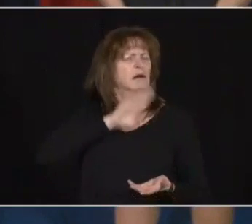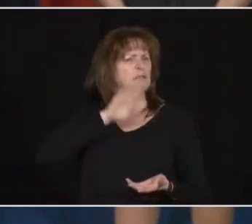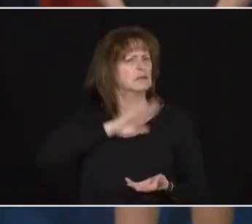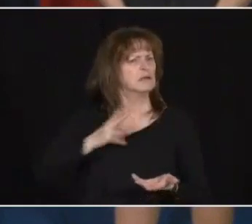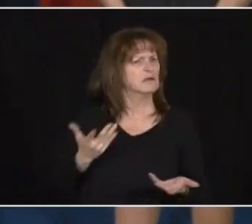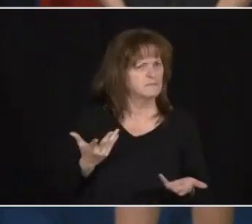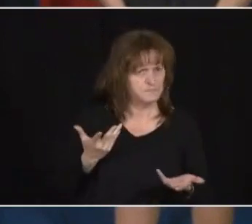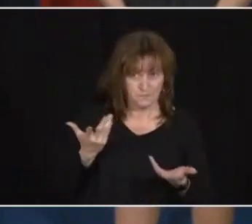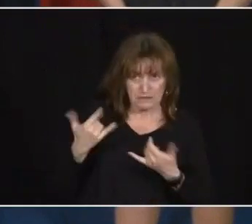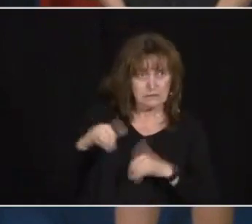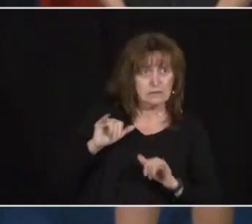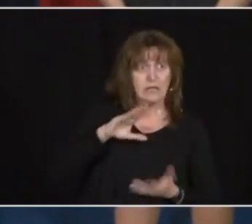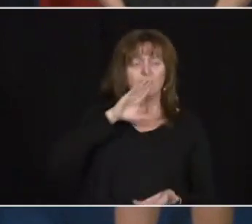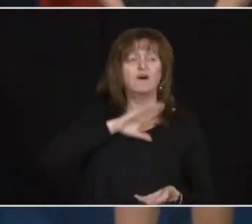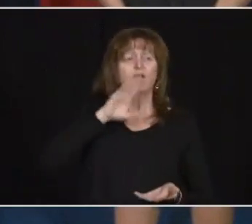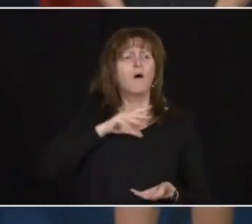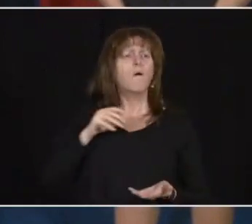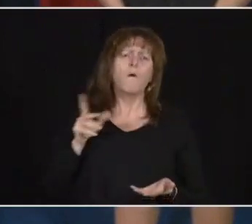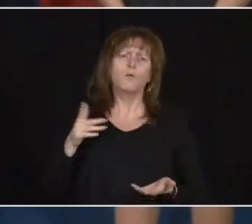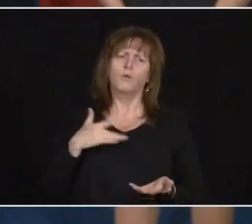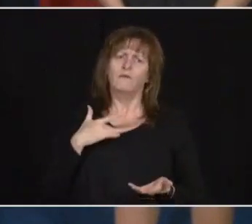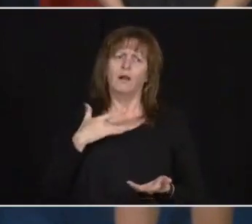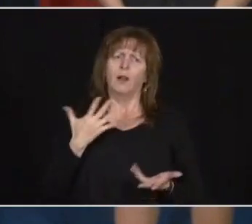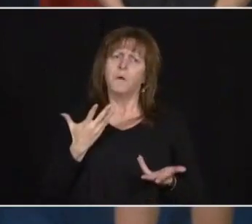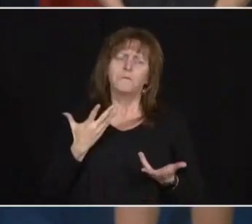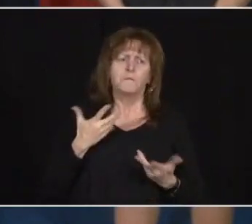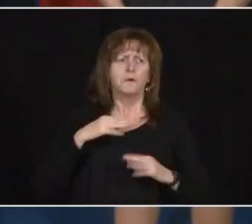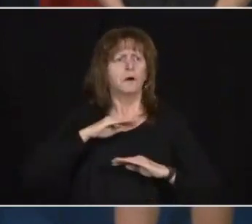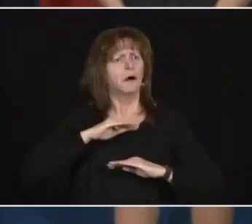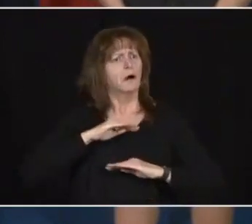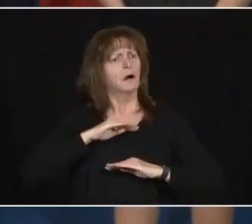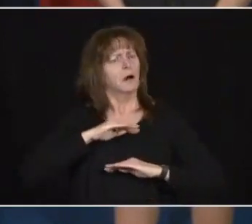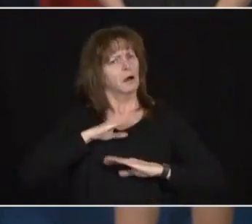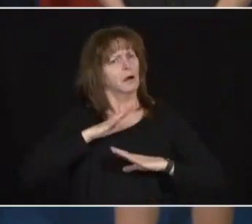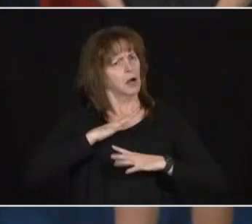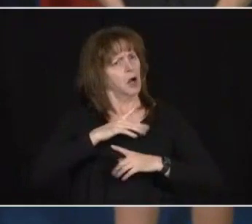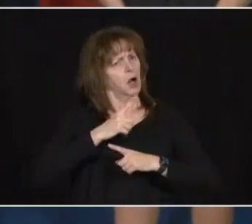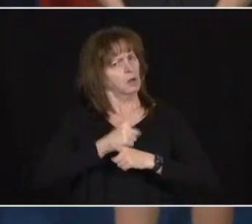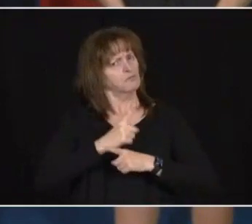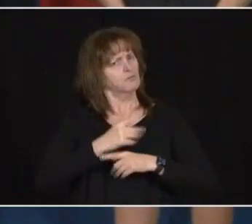Are you still frustrated or are you satisfied they're going in the right direction?